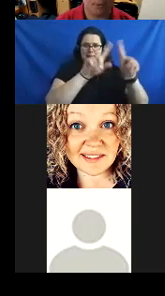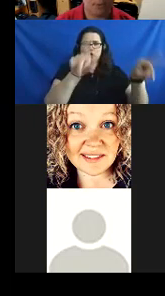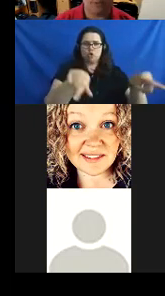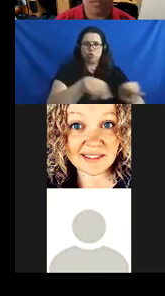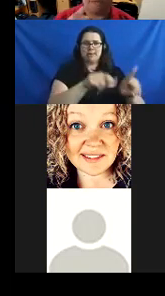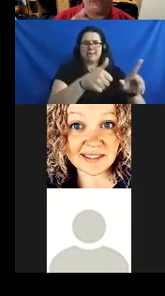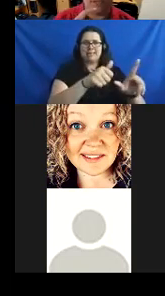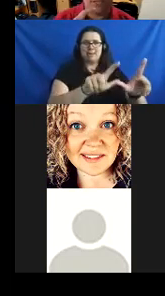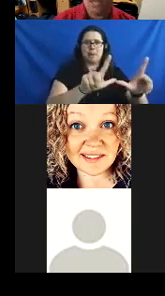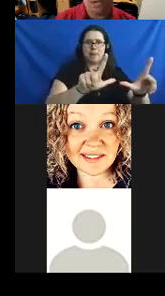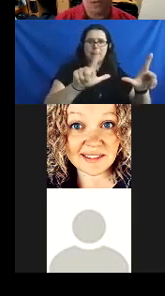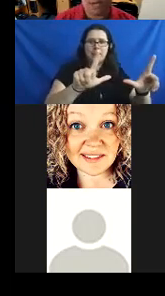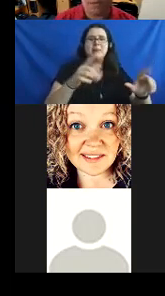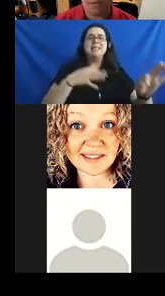AS OPPOSED TO ME HAVING A HANDHELD MAGNIFIER, SCREEN